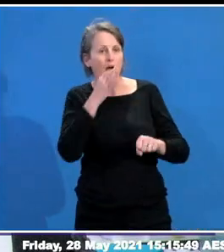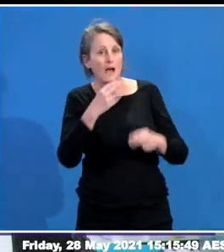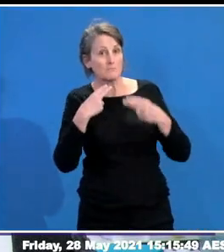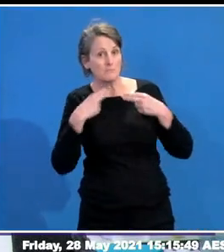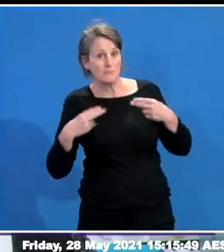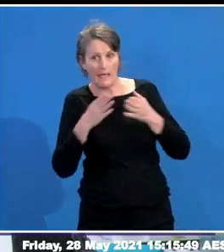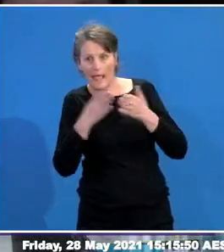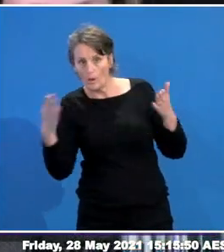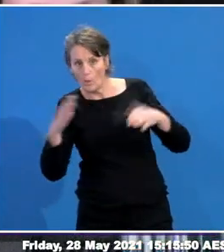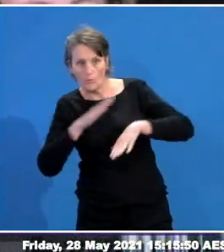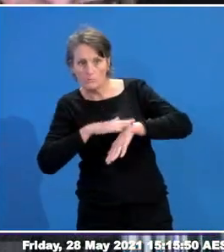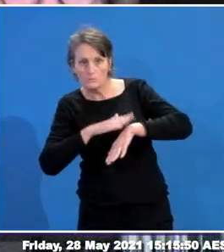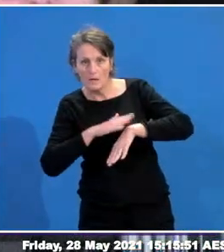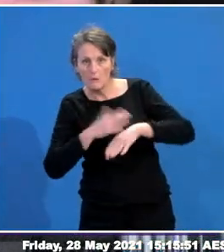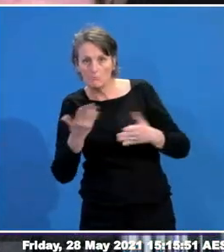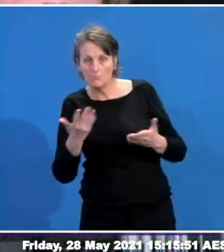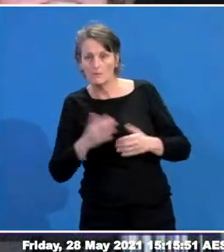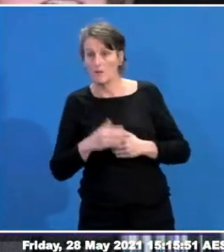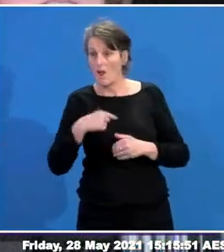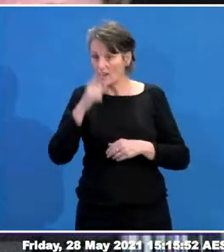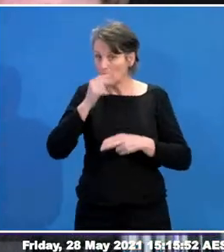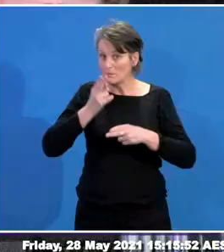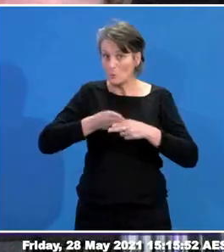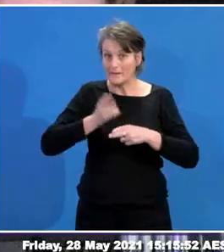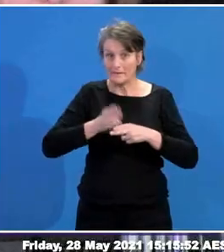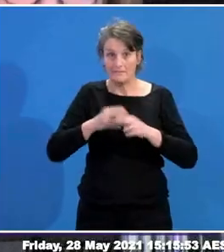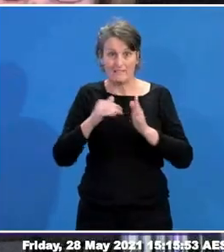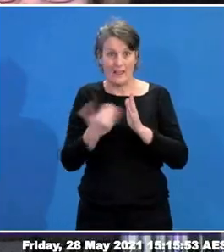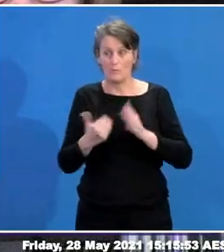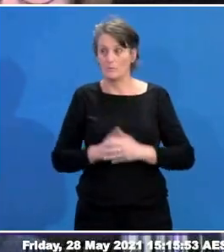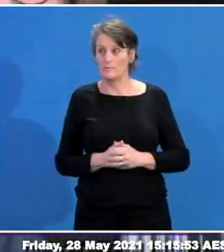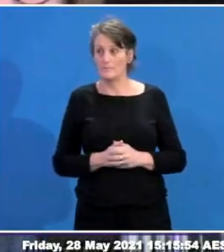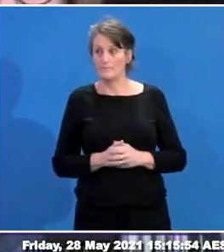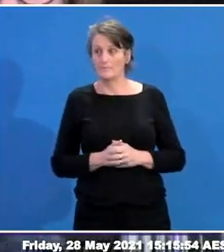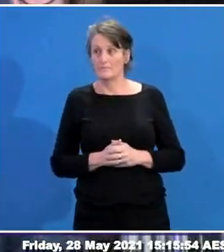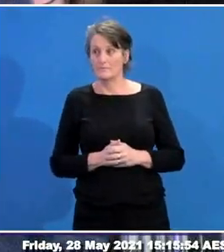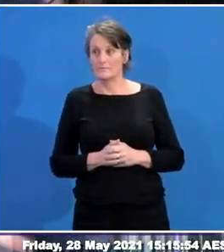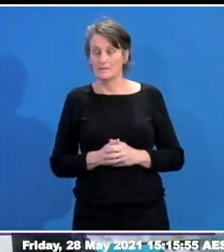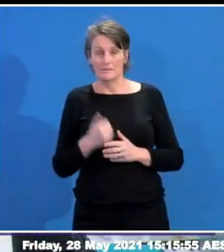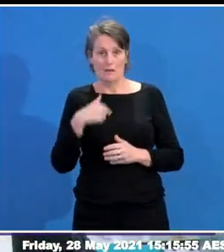I can be quite quick now, if the Chair pleases. I will take that as a hint.